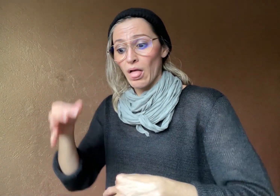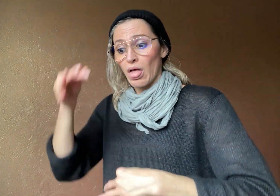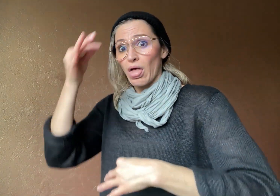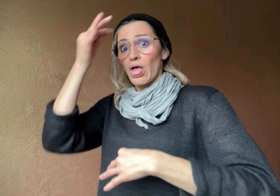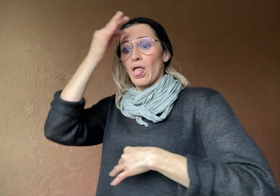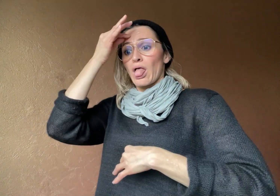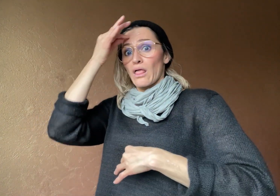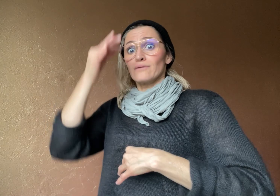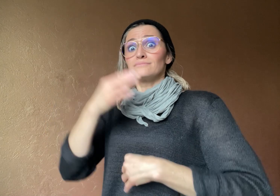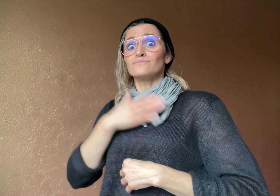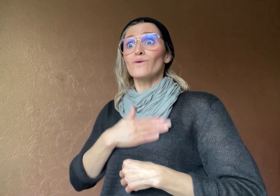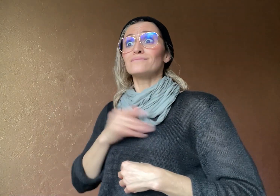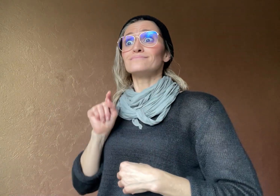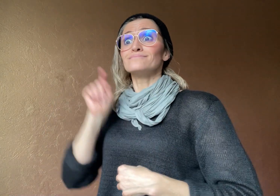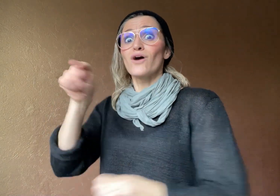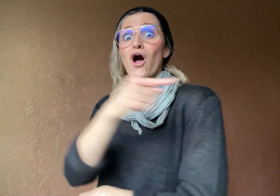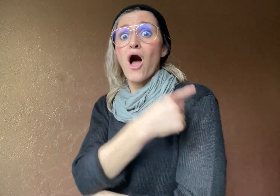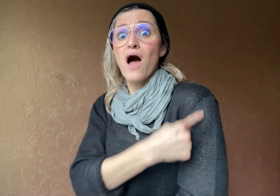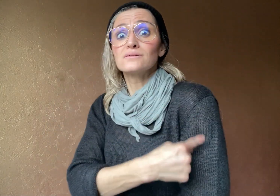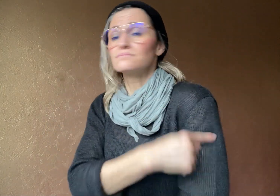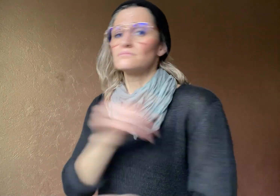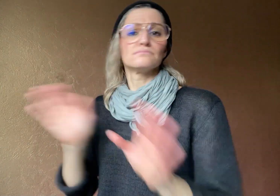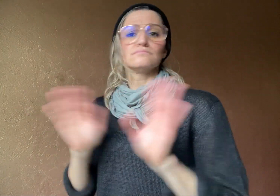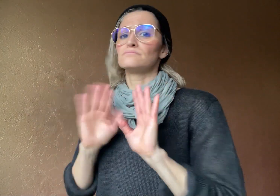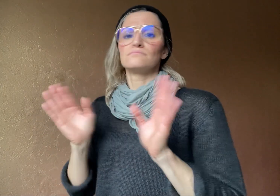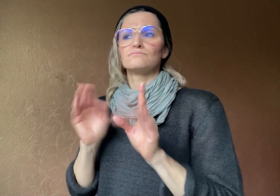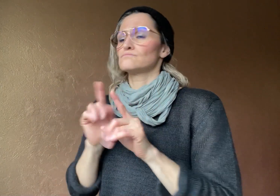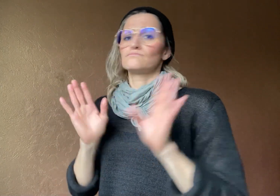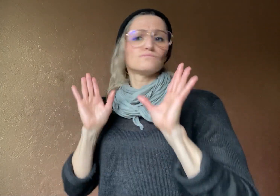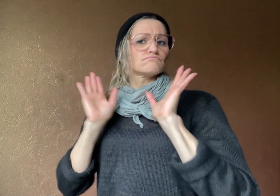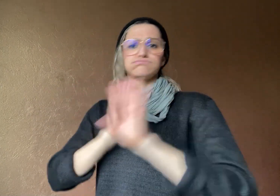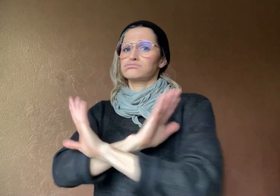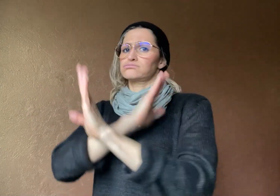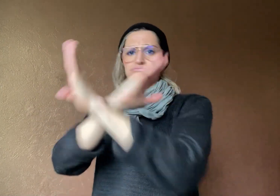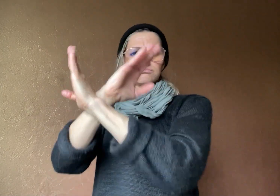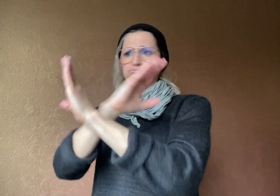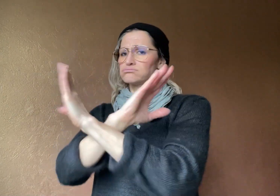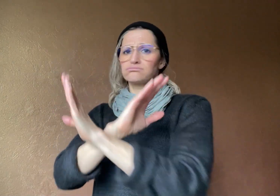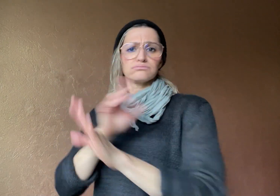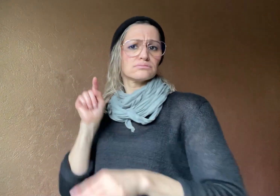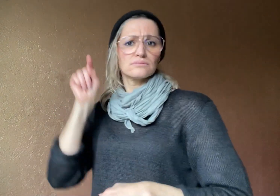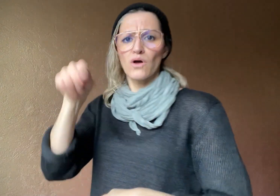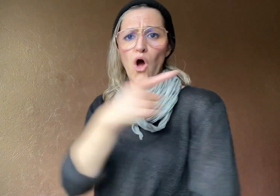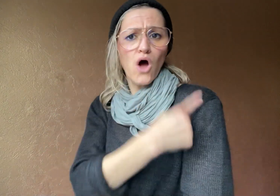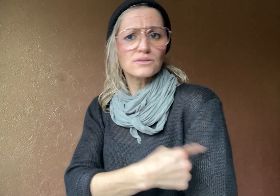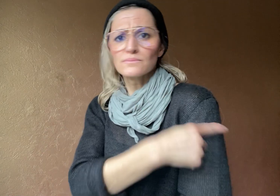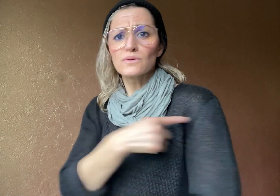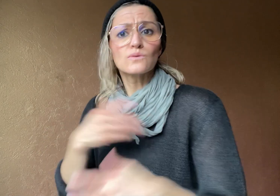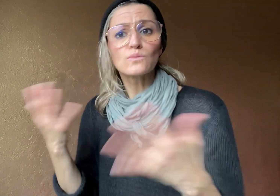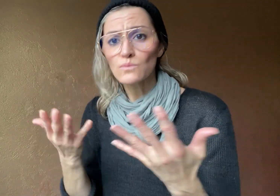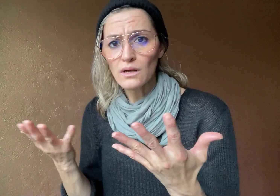Deaf people who contracted COVID-19 refused to go to the